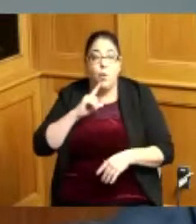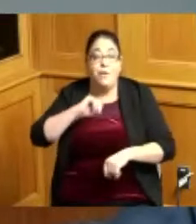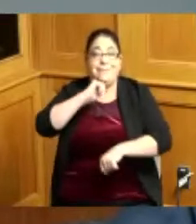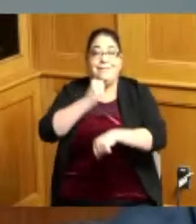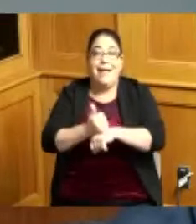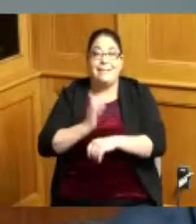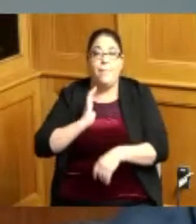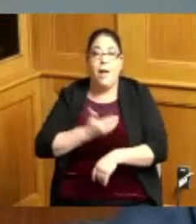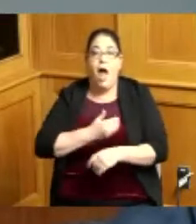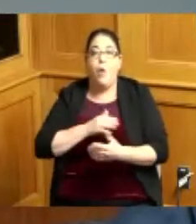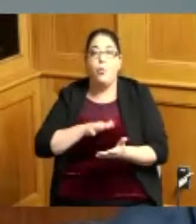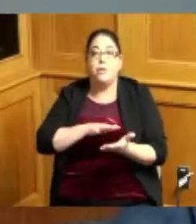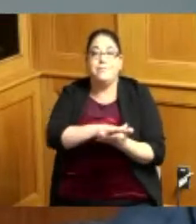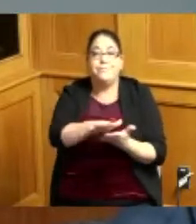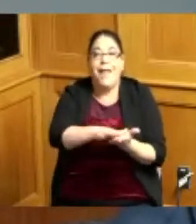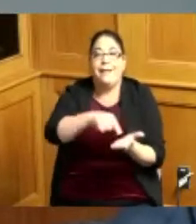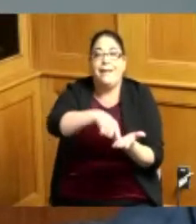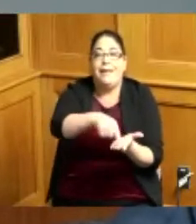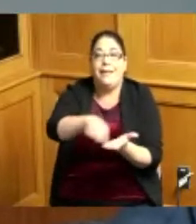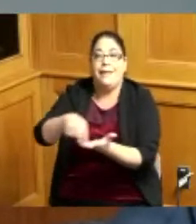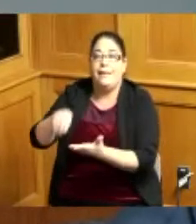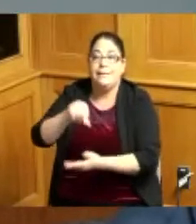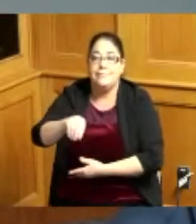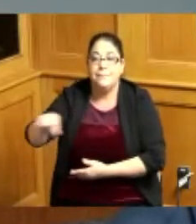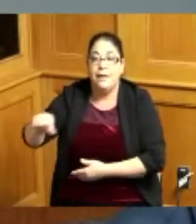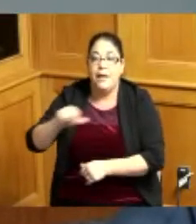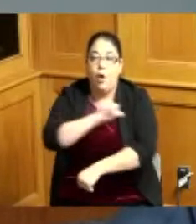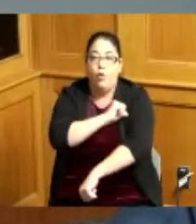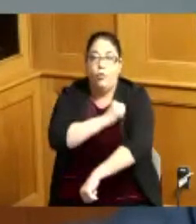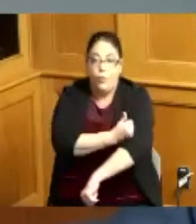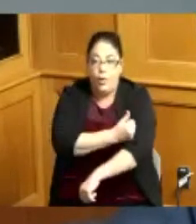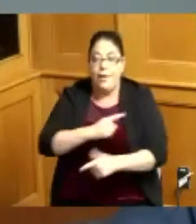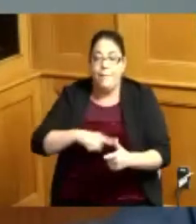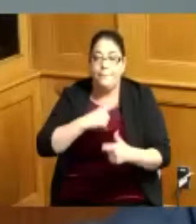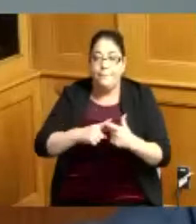that when we get the check we can start spending against as opposed to having to delay and then